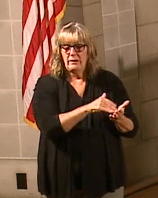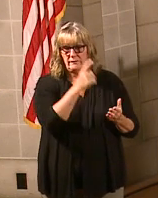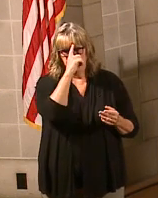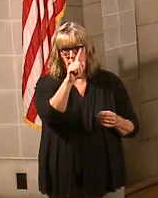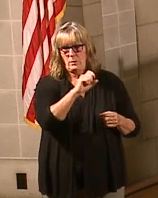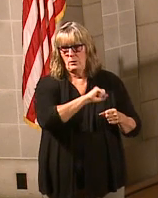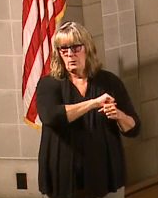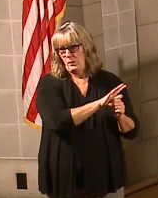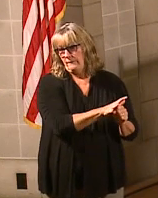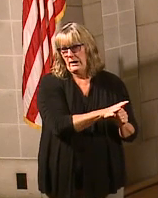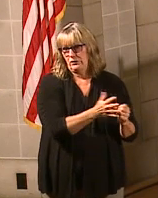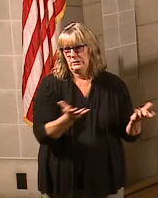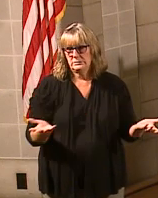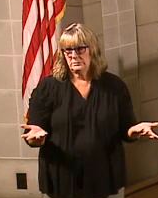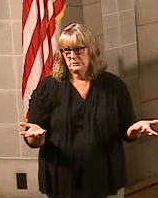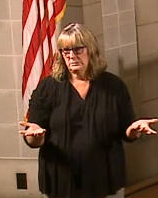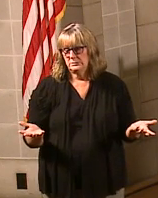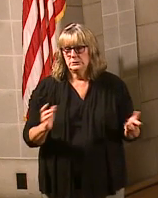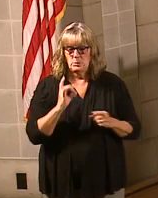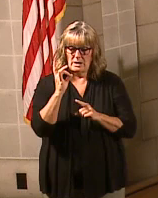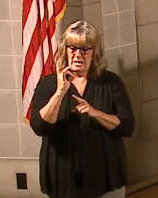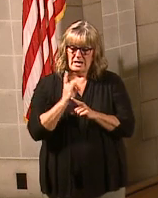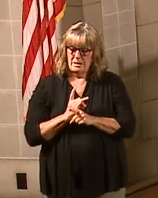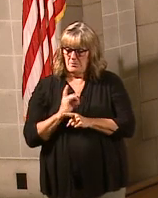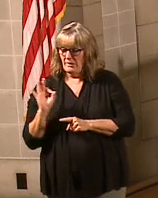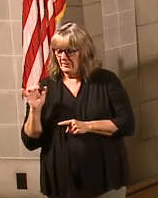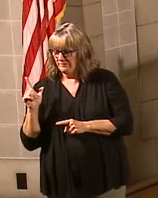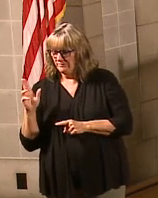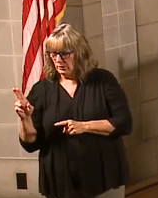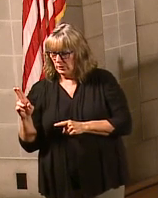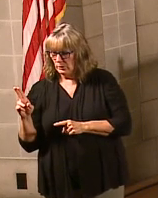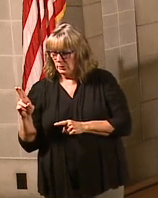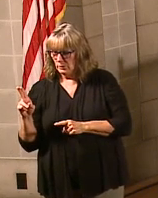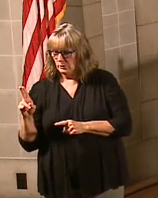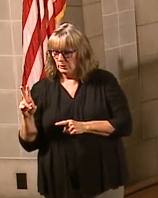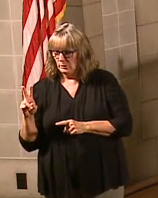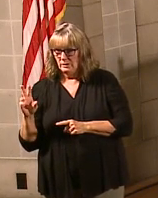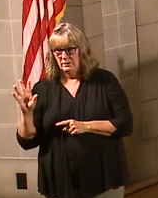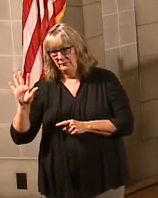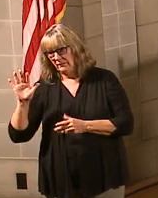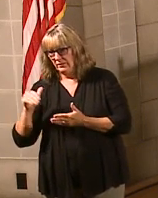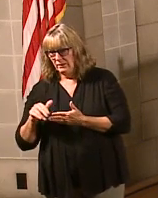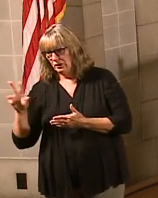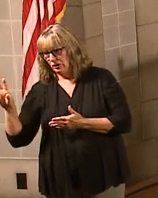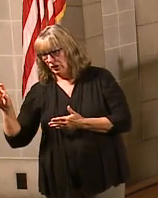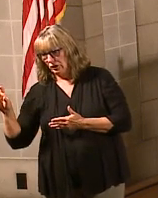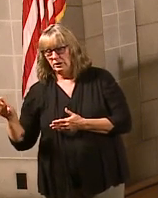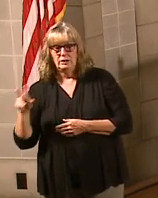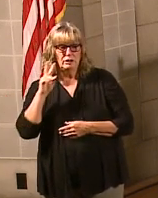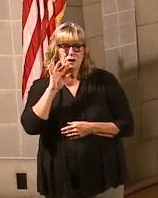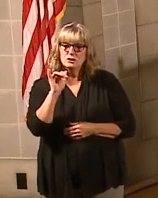HOSPITALIZATIONS FOR THE ENTIRE PANDEMIC HAVE BEEN ABOUT 52,000